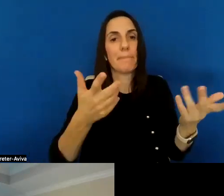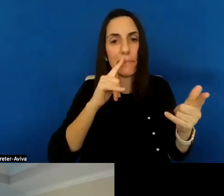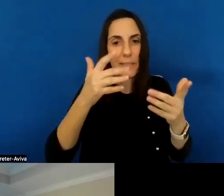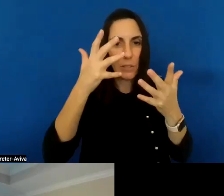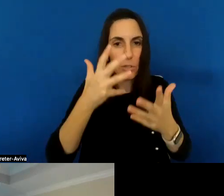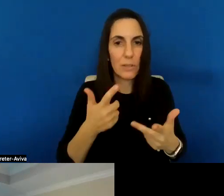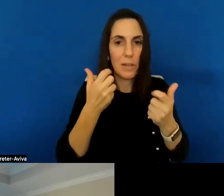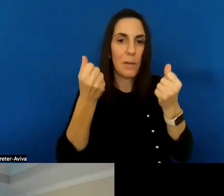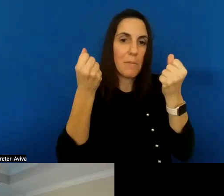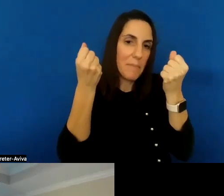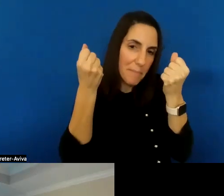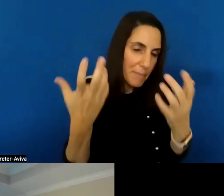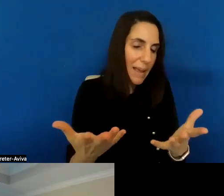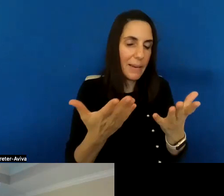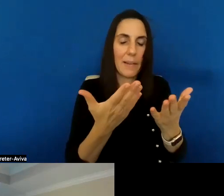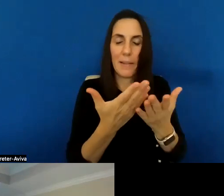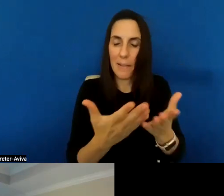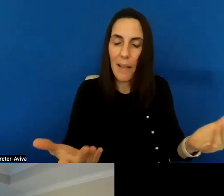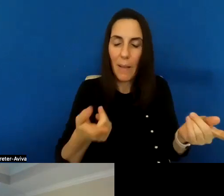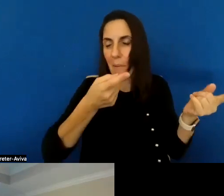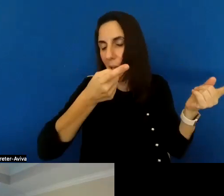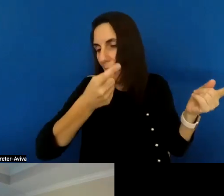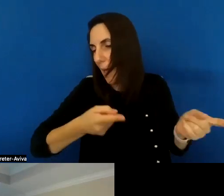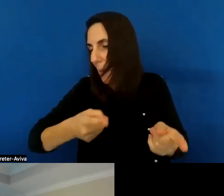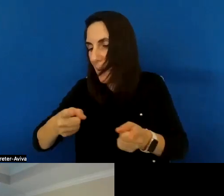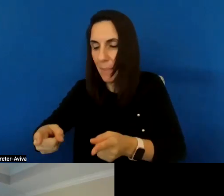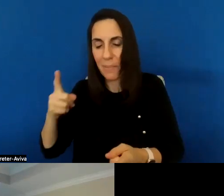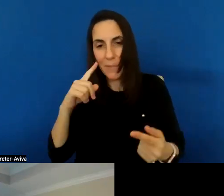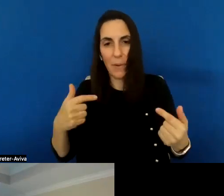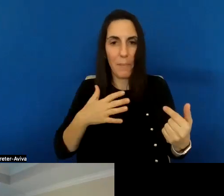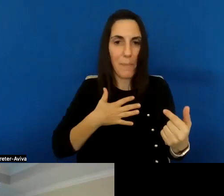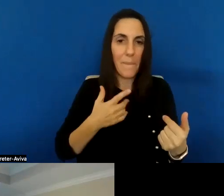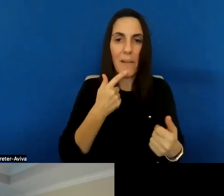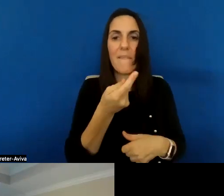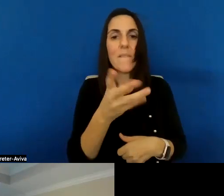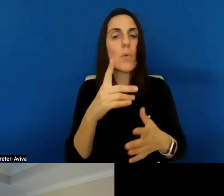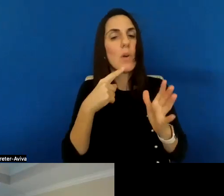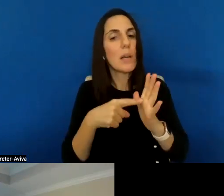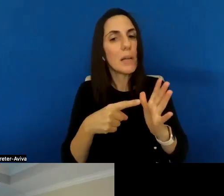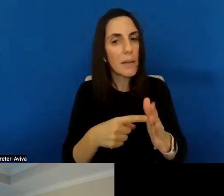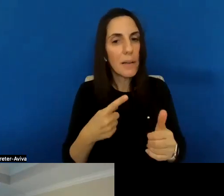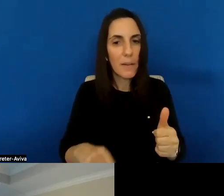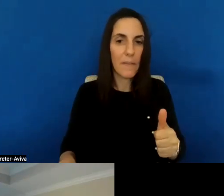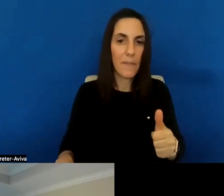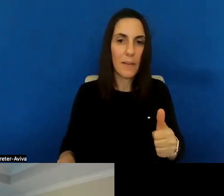11:14:00 I probably say about a dozen times. It's come in handy so far, and just to name a few of them. 11:14:07 You know. The first significant one